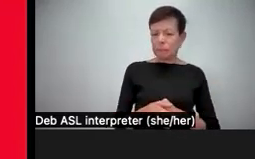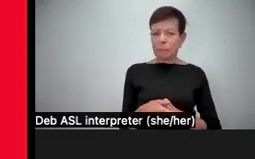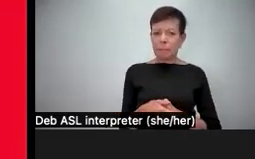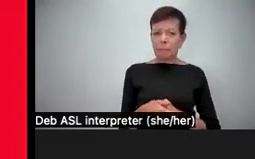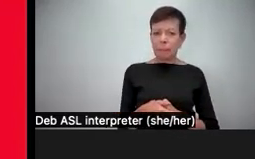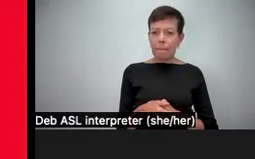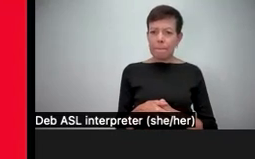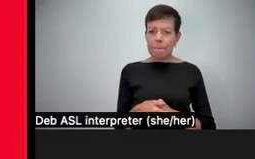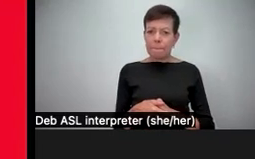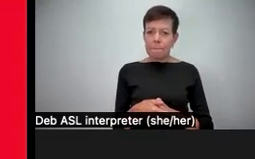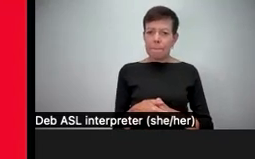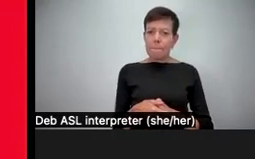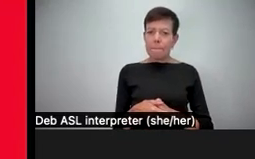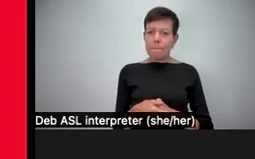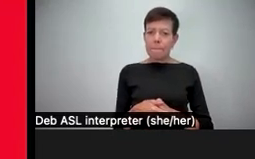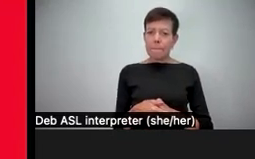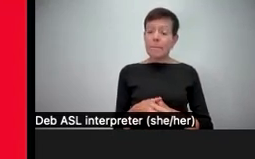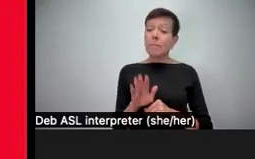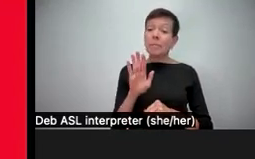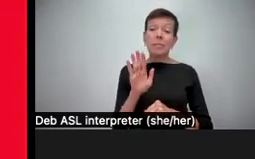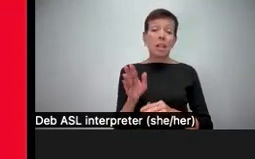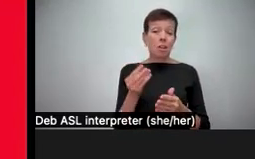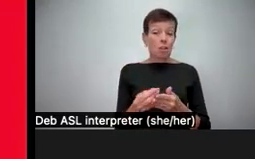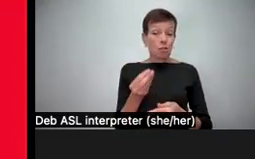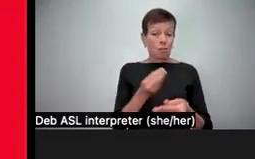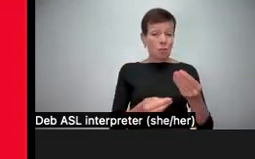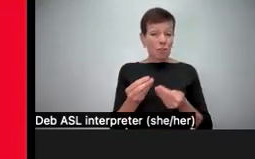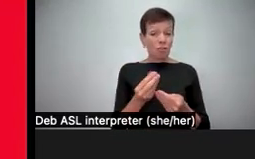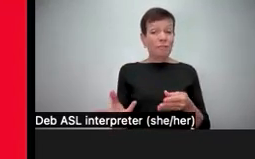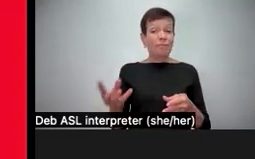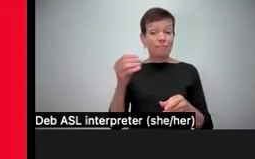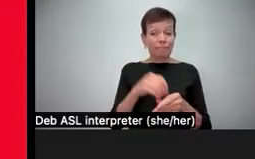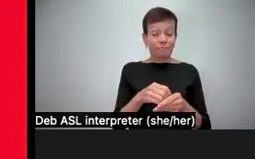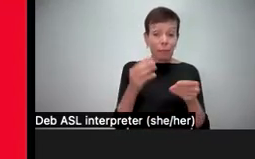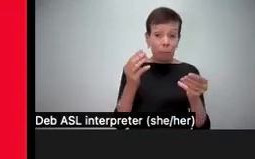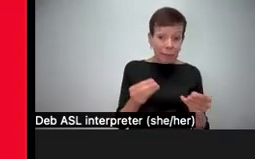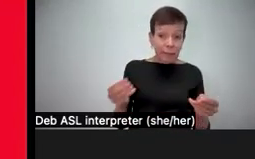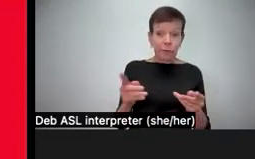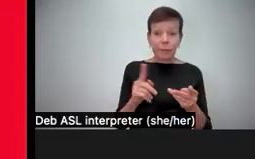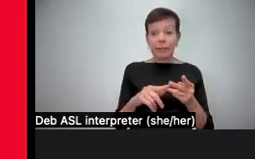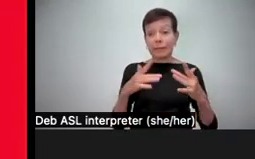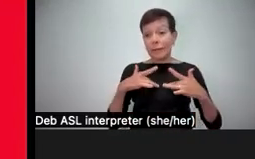The budget should include all of your costs for materials, events, maintenance, anything that